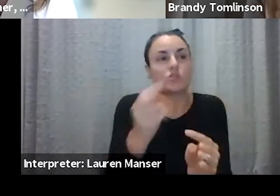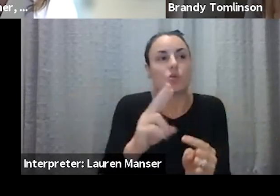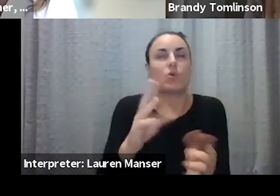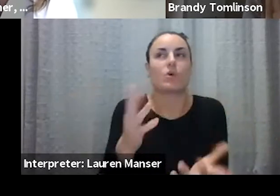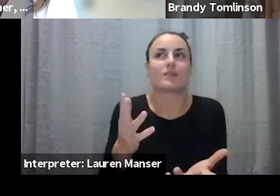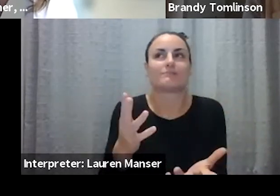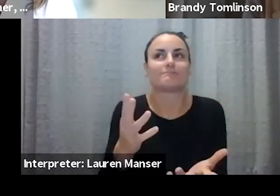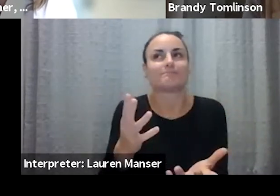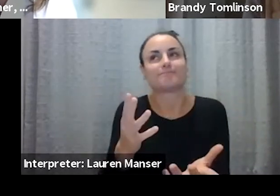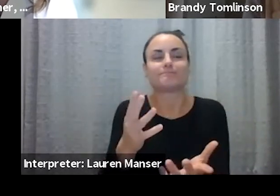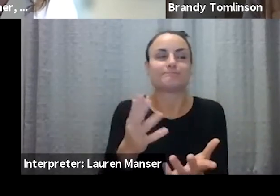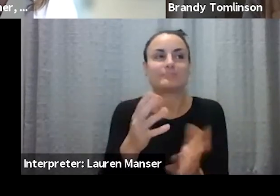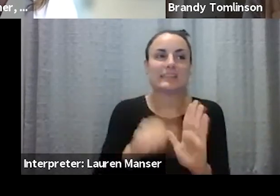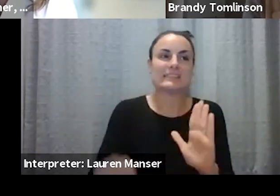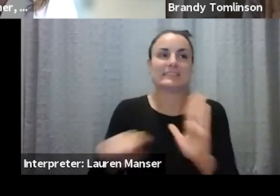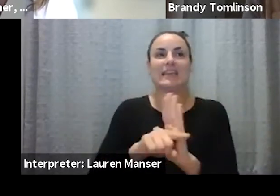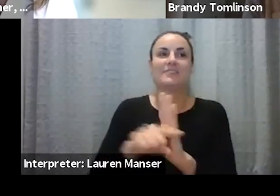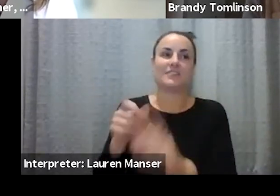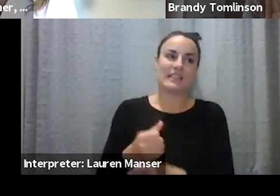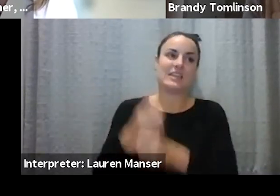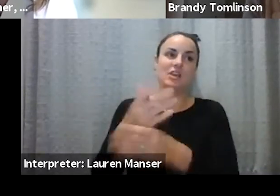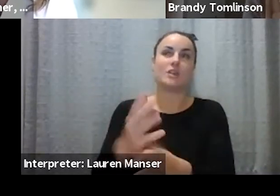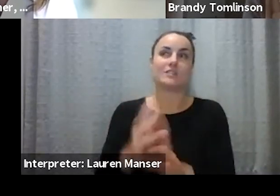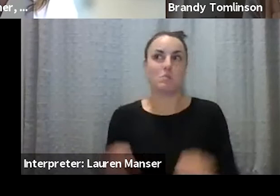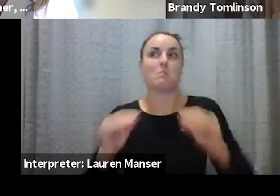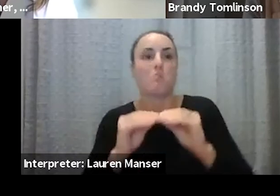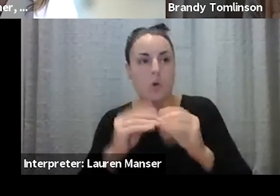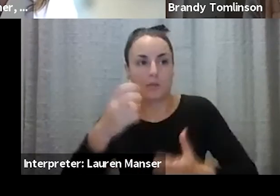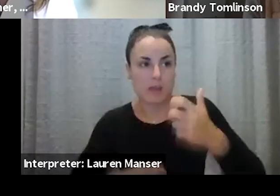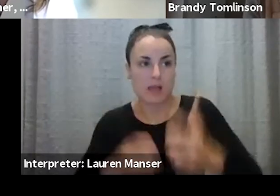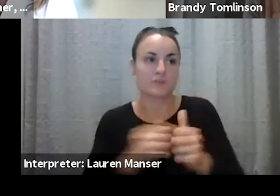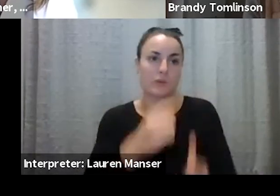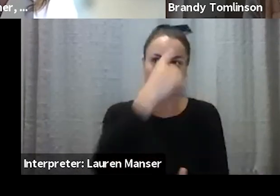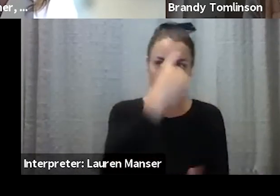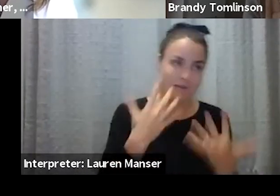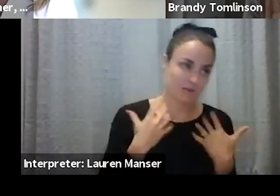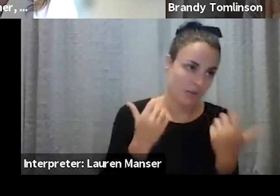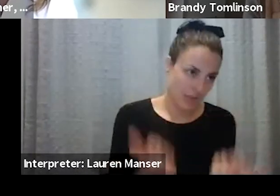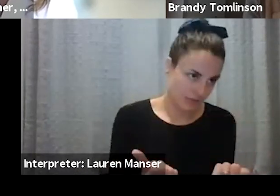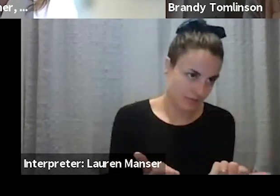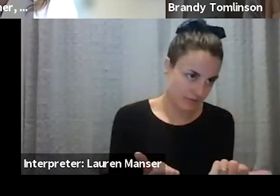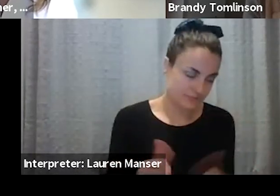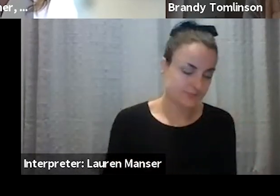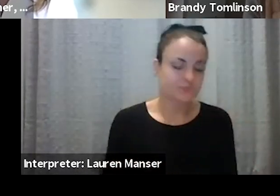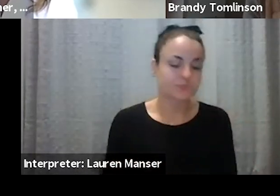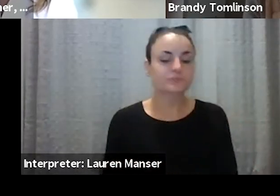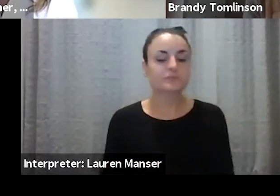that one-on-one in-person contact with other people and are not able to get it because of COVID, because of safety,